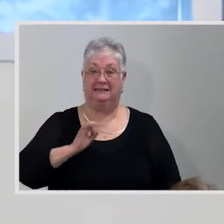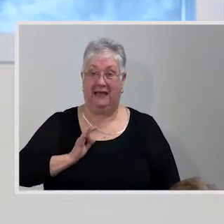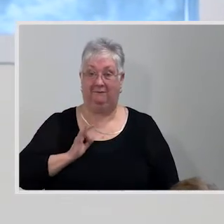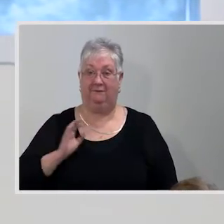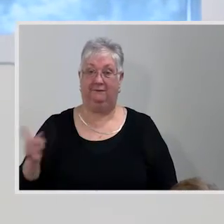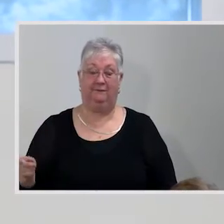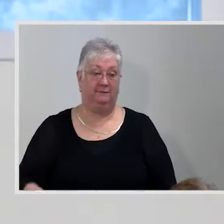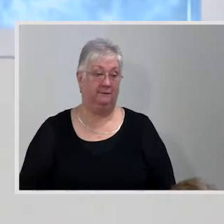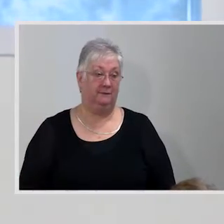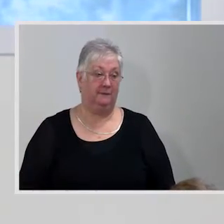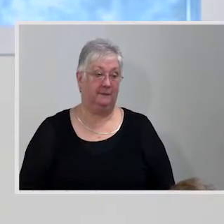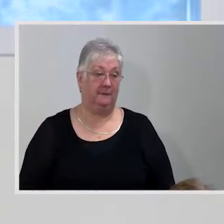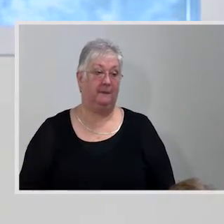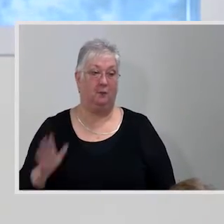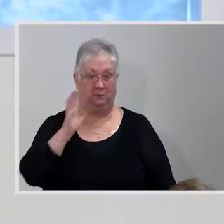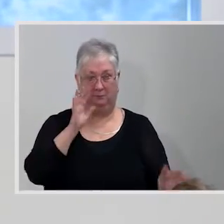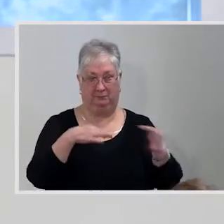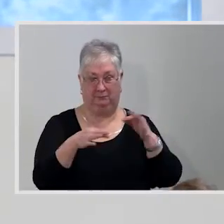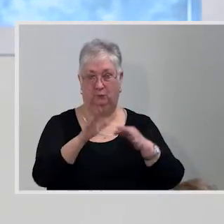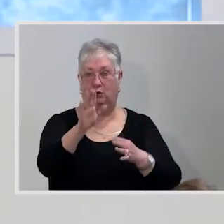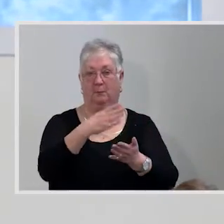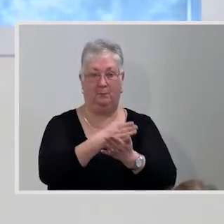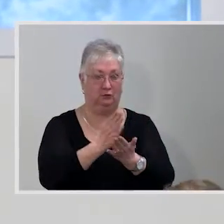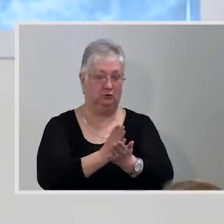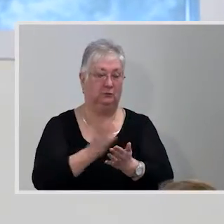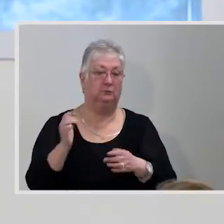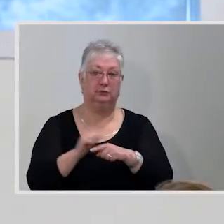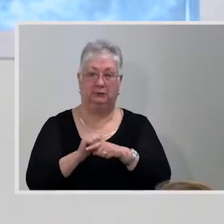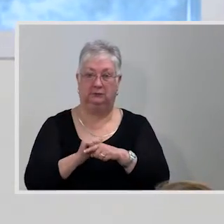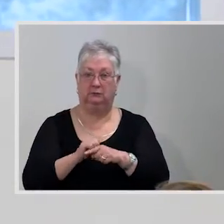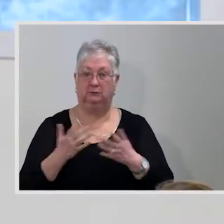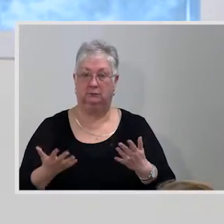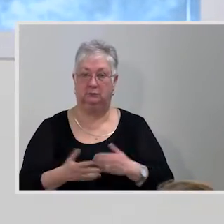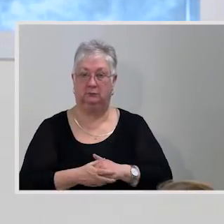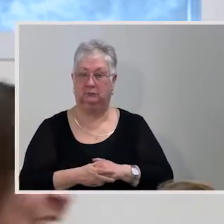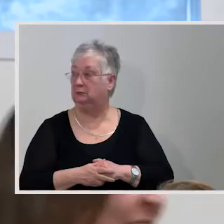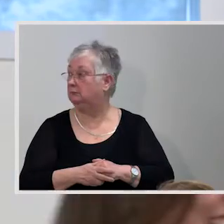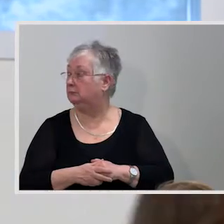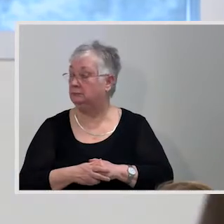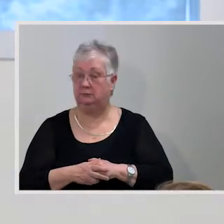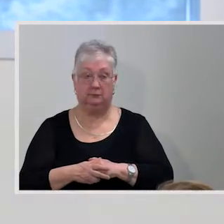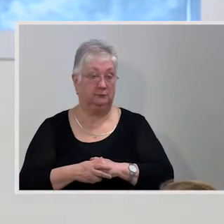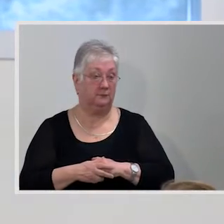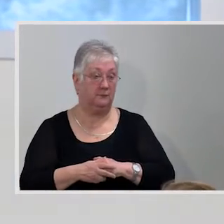ABLE TO BALANCE THE BUDGETS THAT YOU HAVE TODAY.